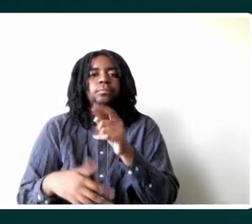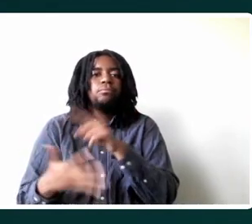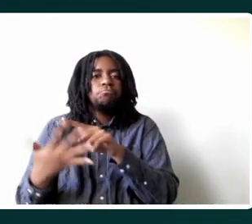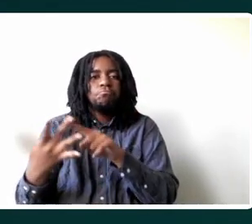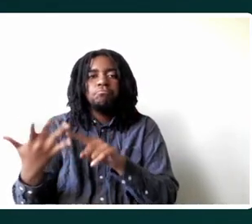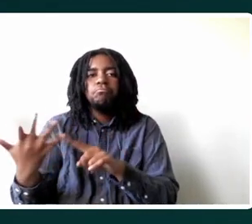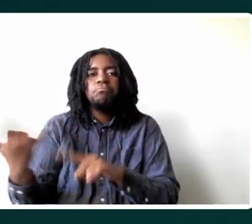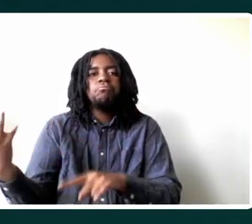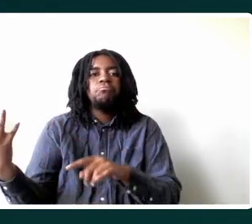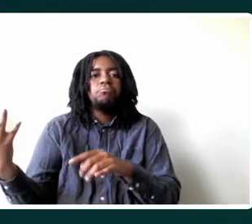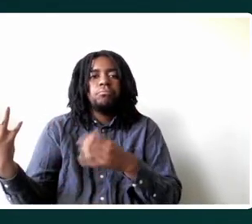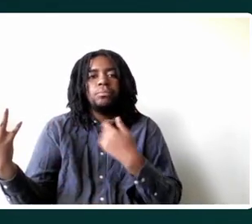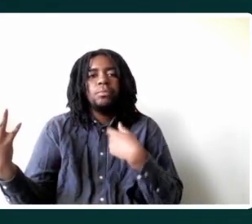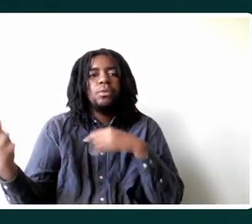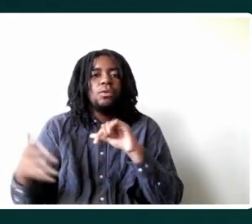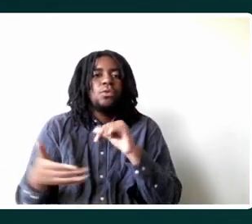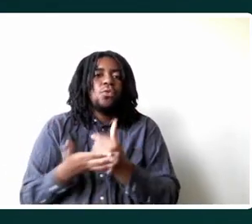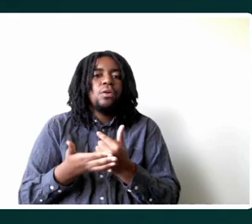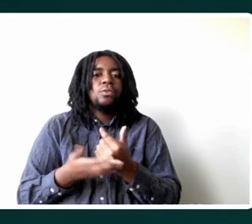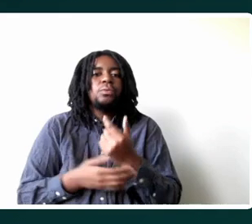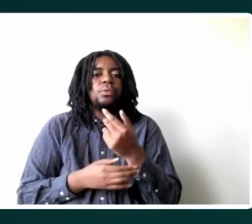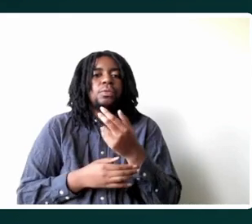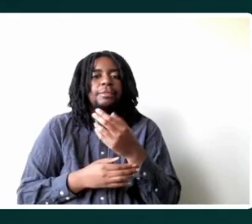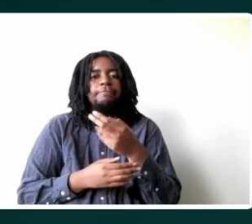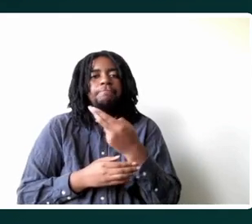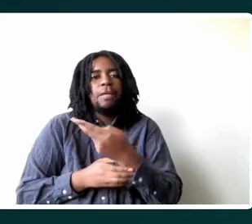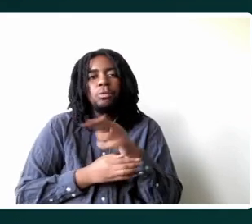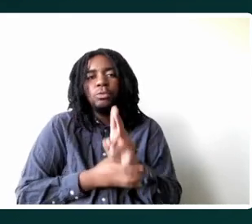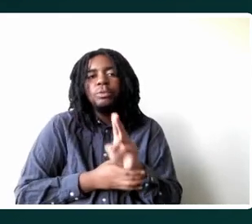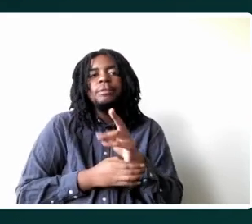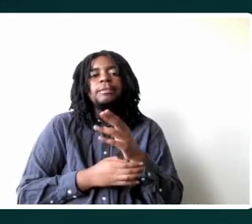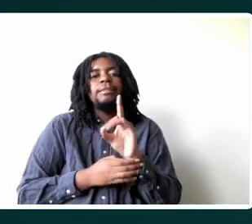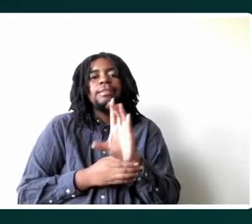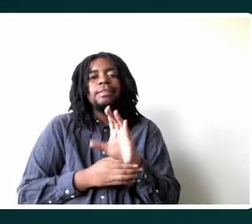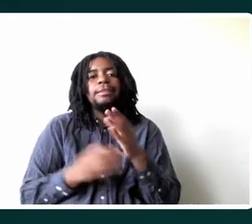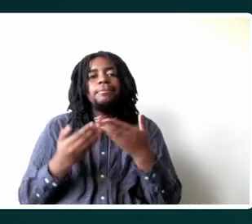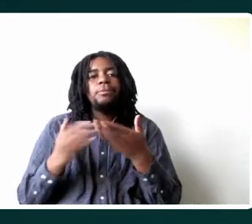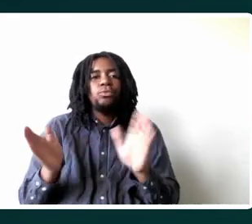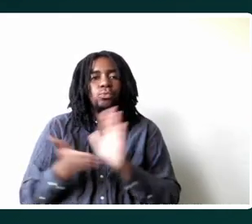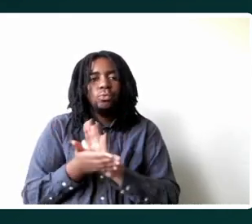of the D.C. Public Schools and Howard University and then taught in the D.C. Public Schools -- art